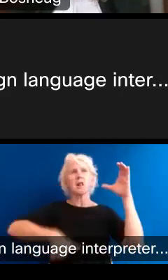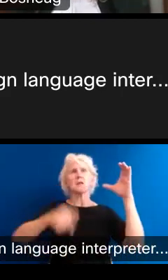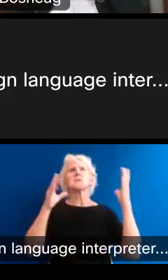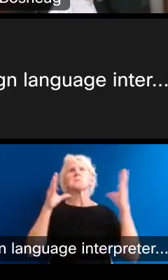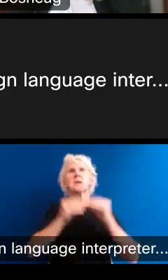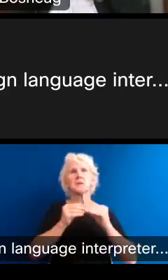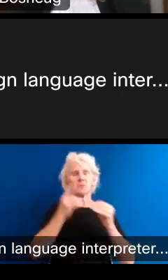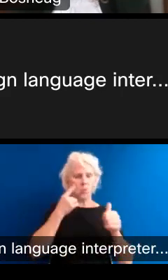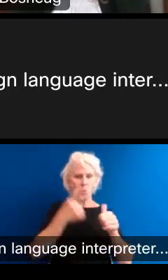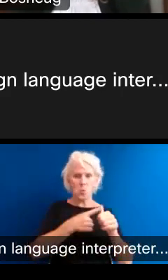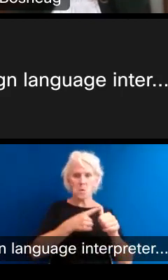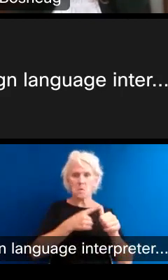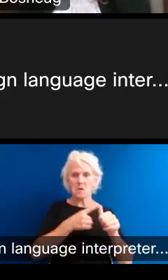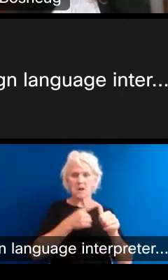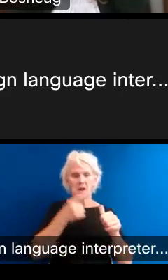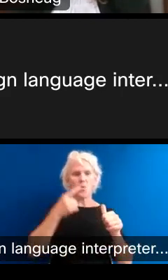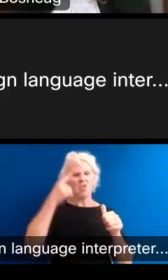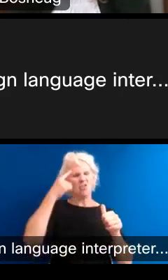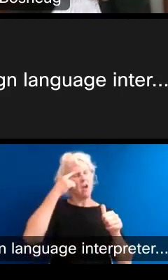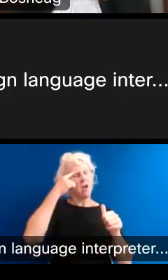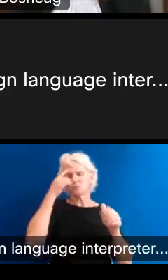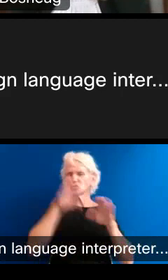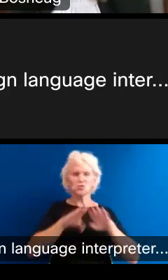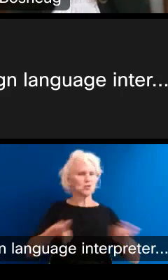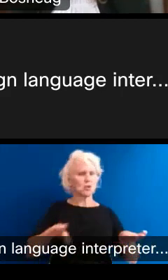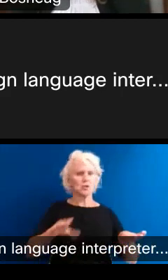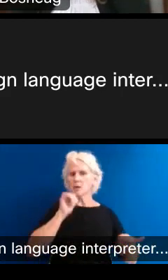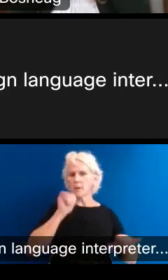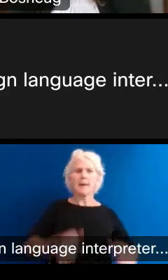was a myth that children are not eligible for waivers unless they have developmental